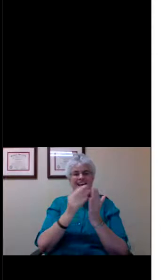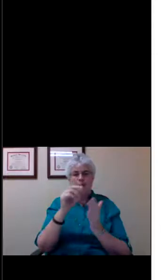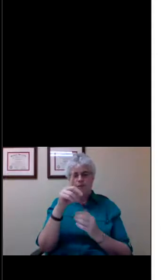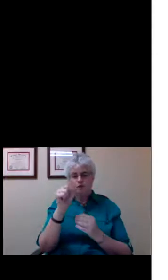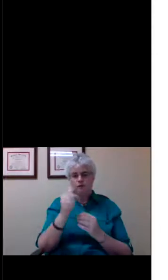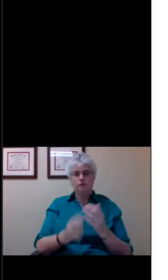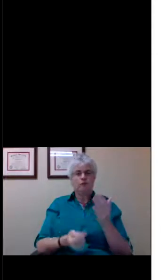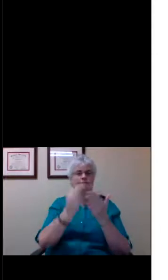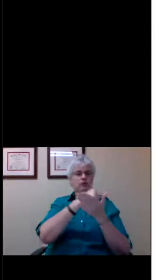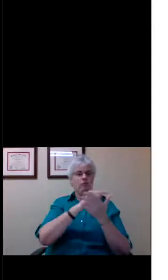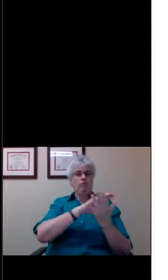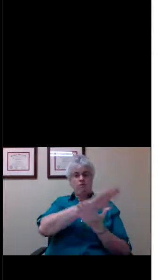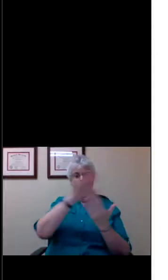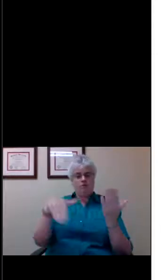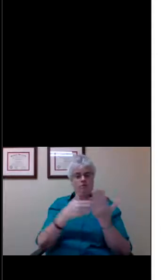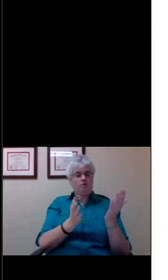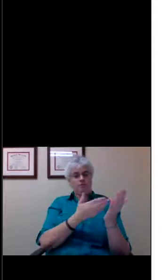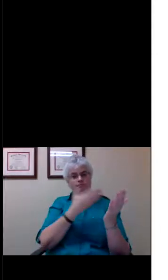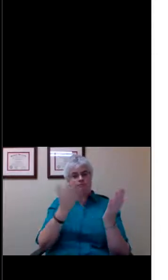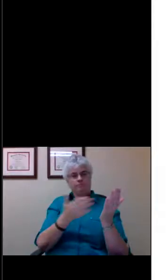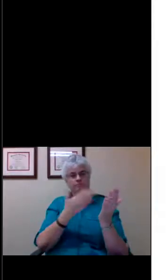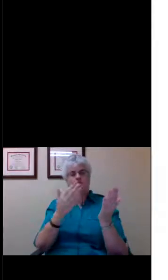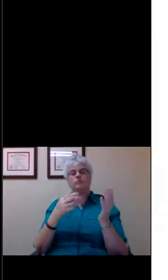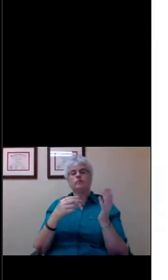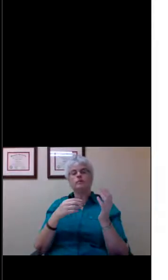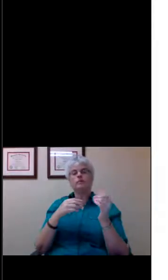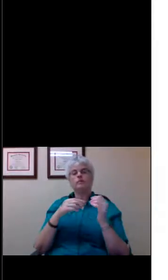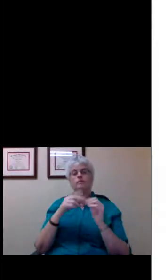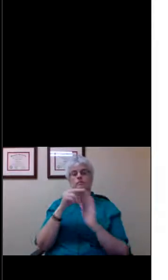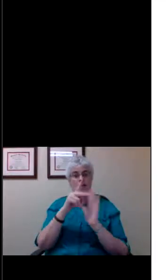their policy and book, and we looked at everything that they had in